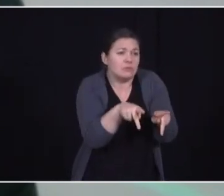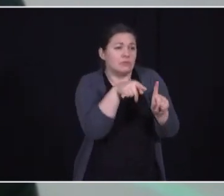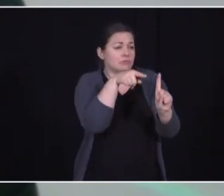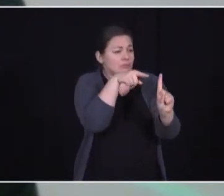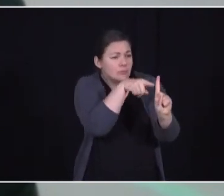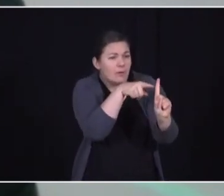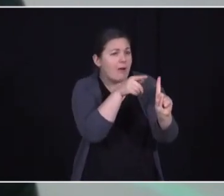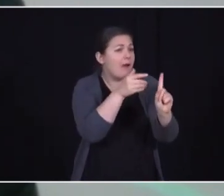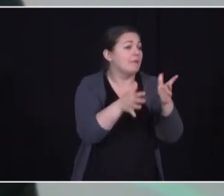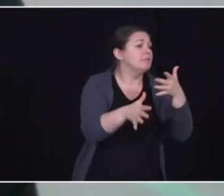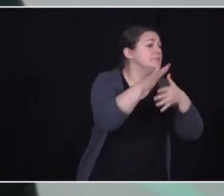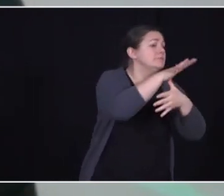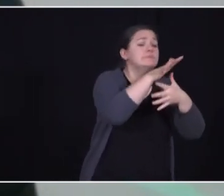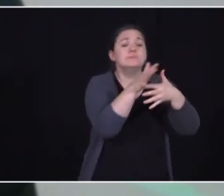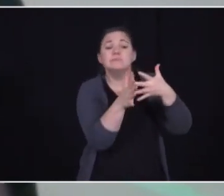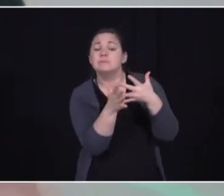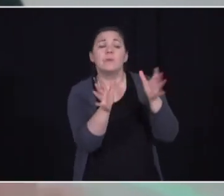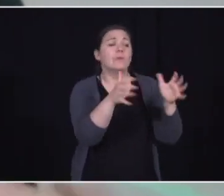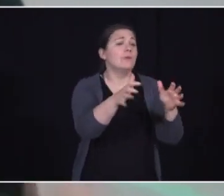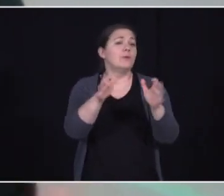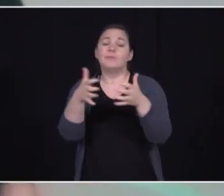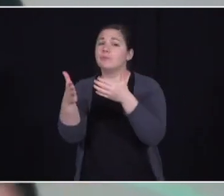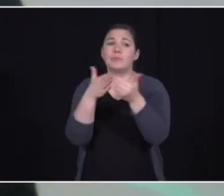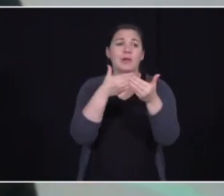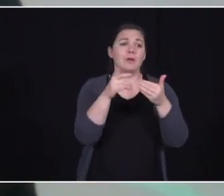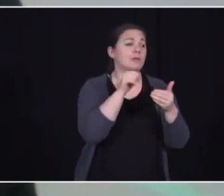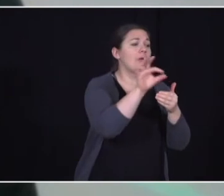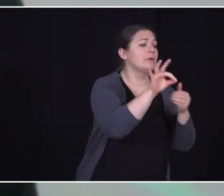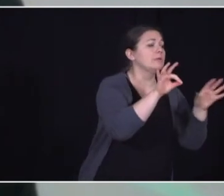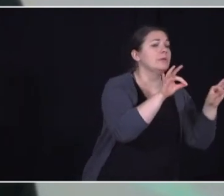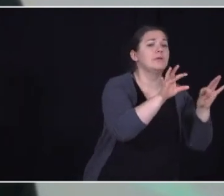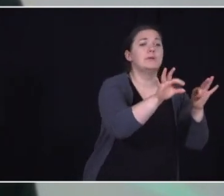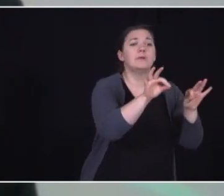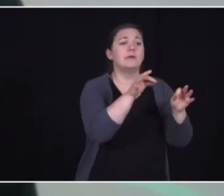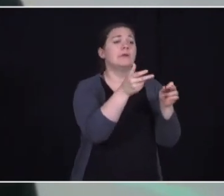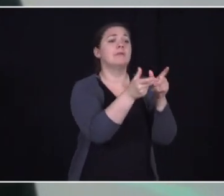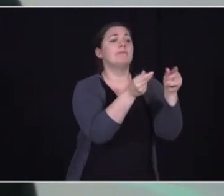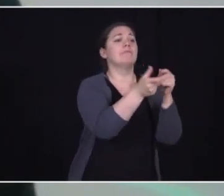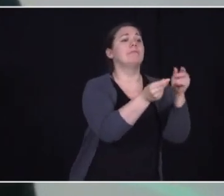equally prioritize groups has an equal opportunity to be vaccinated. So that some groups don't experience